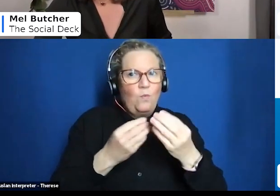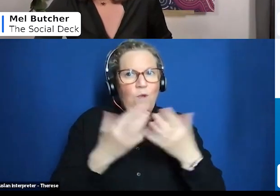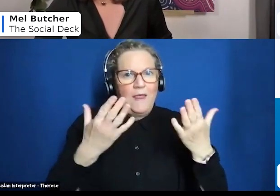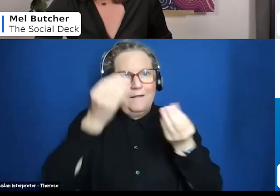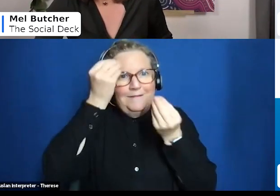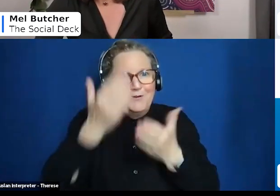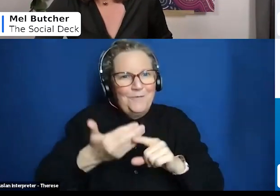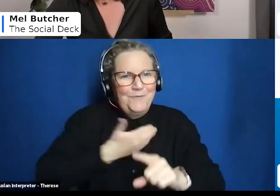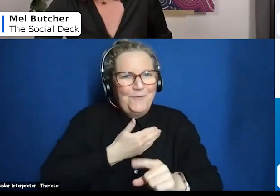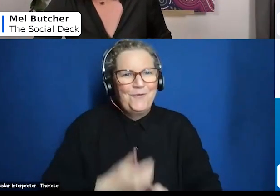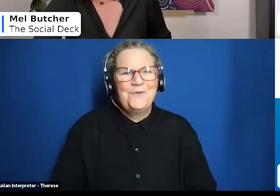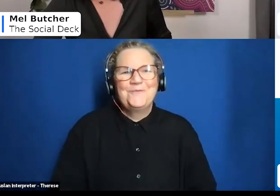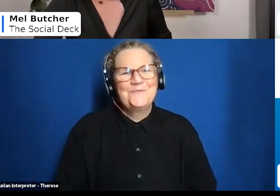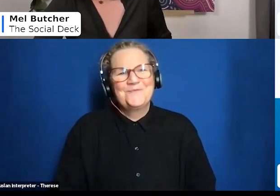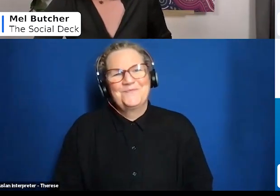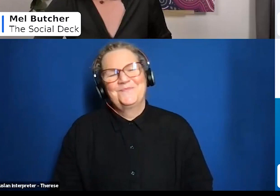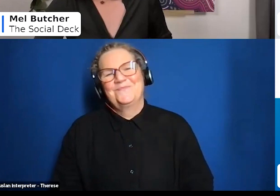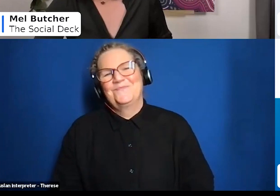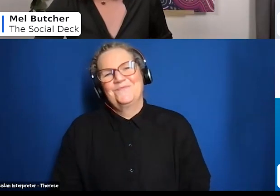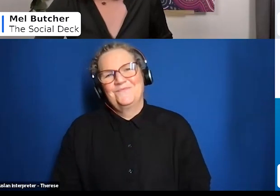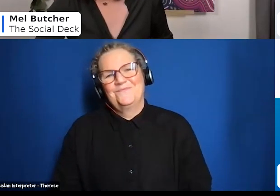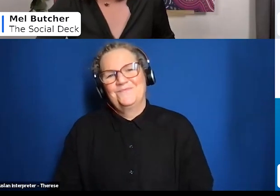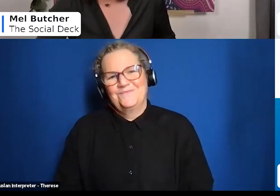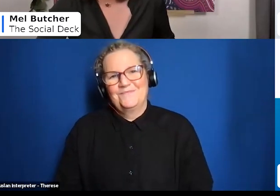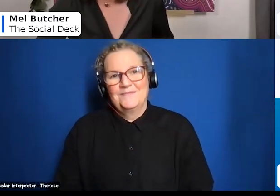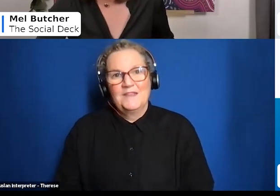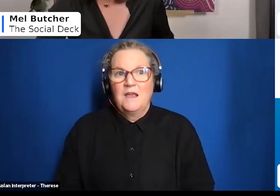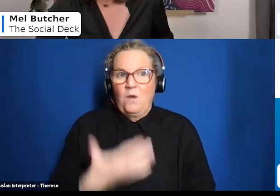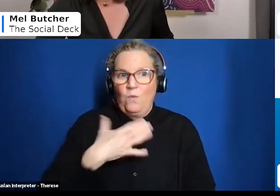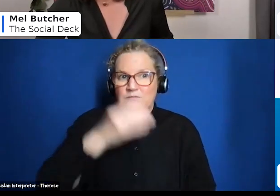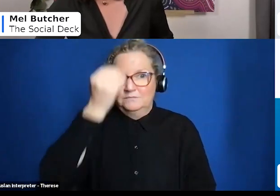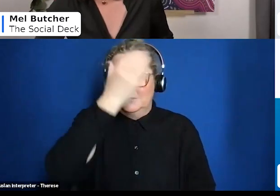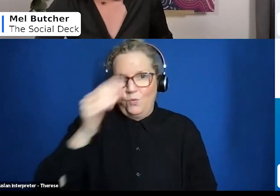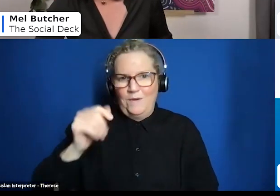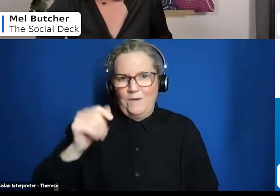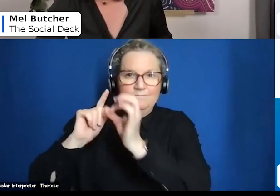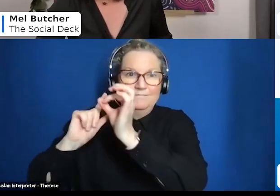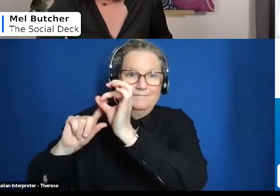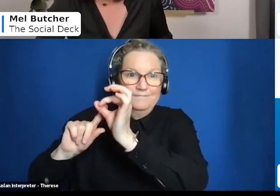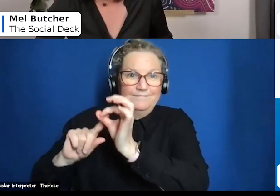I do want to note that there's a number of other questions on there that are very important as well.